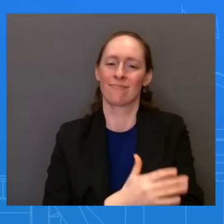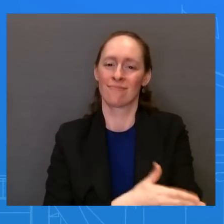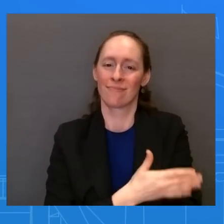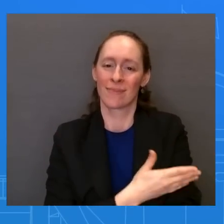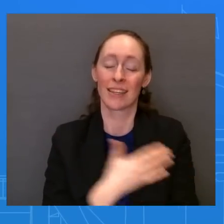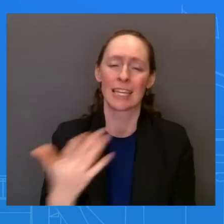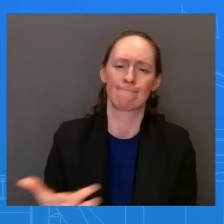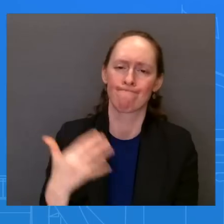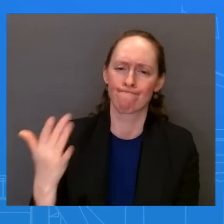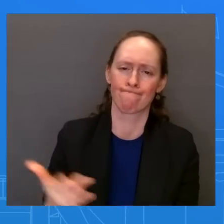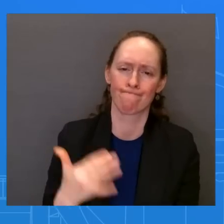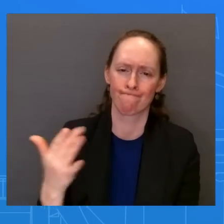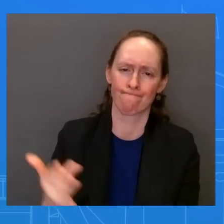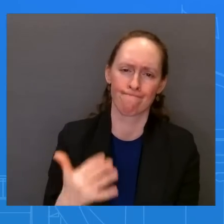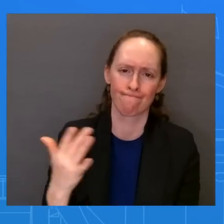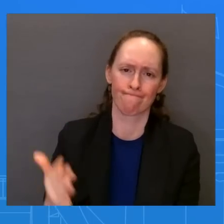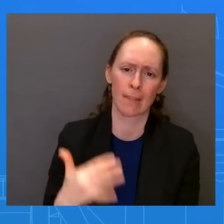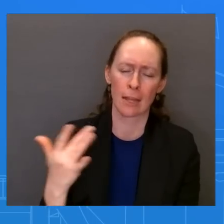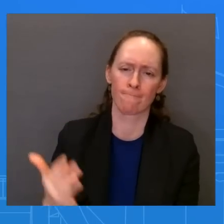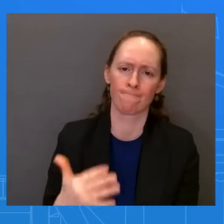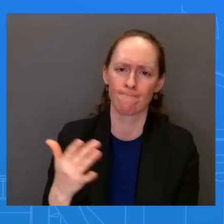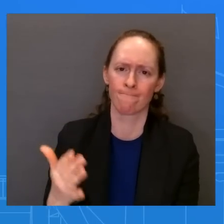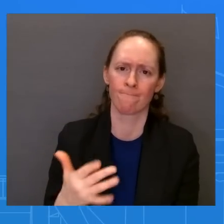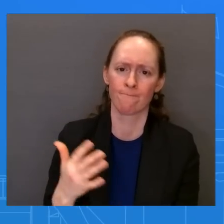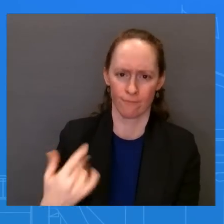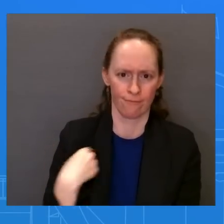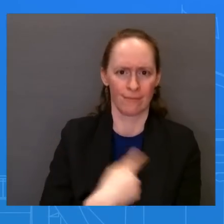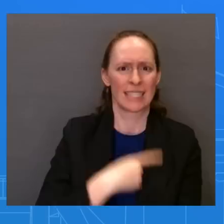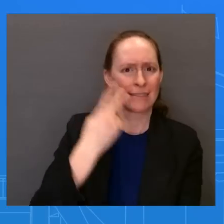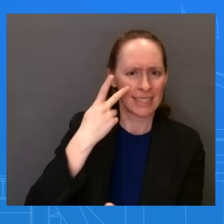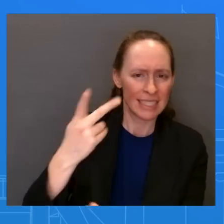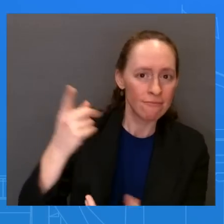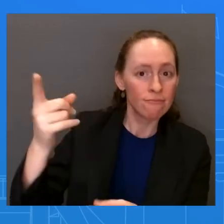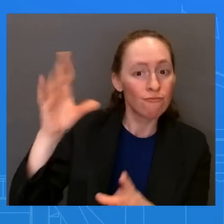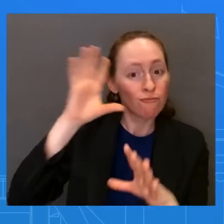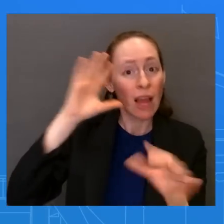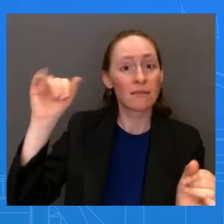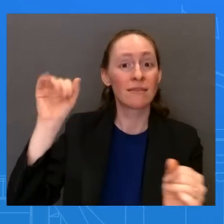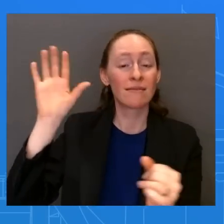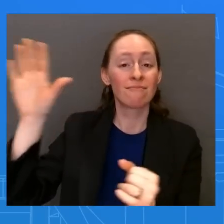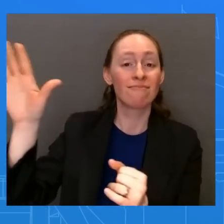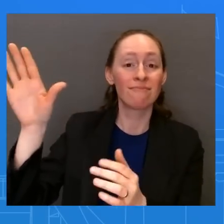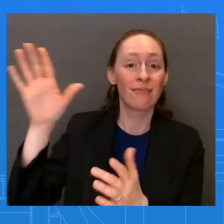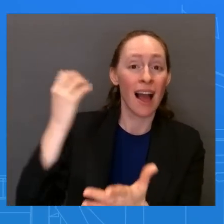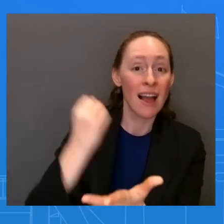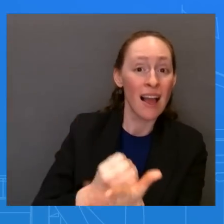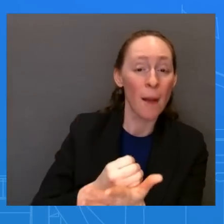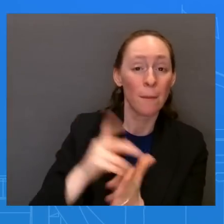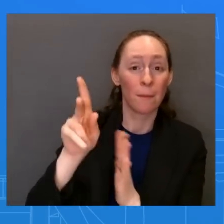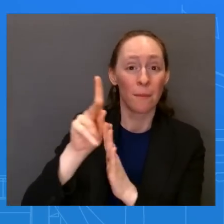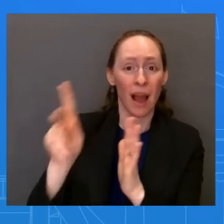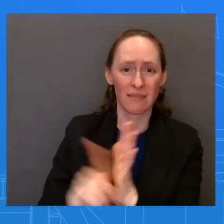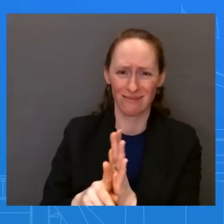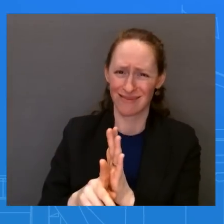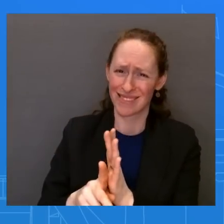we're seeing the President's economic policy actually working. And I think that's important as well. Is there more work to do? Always more work to do,